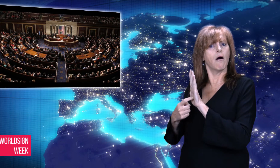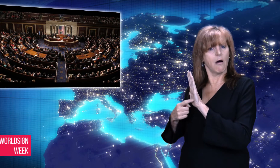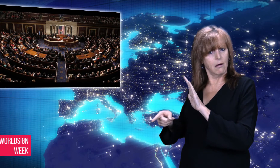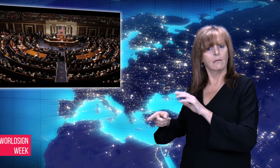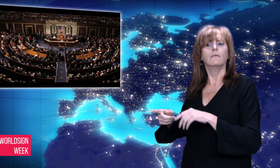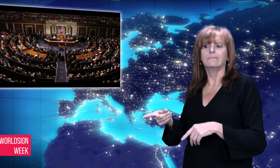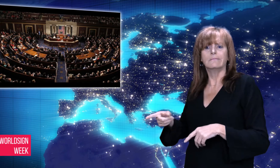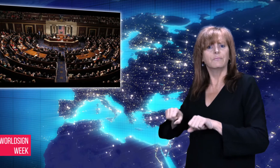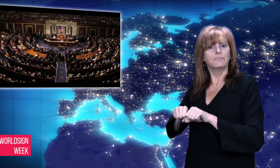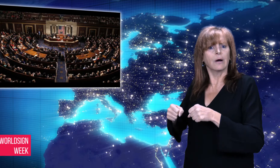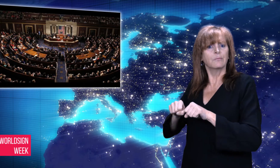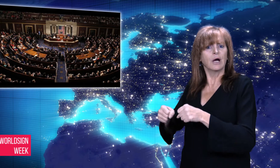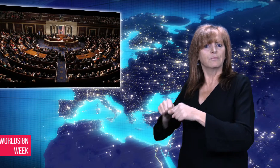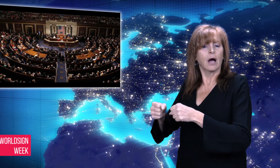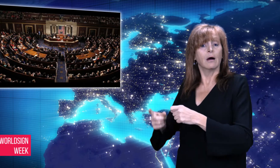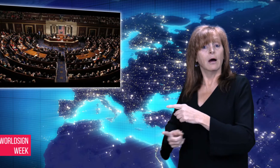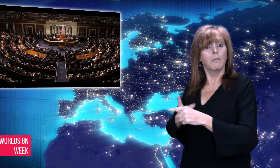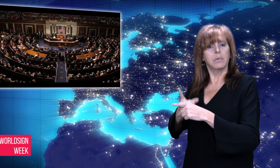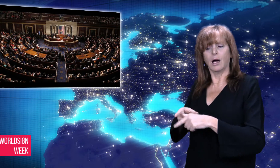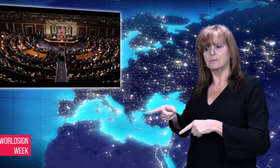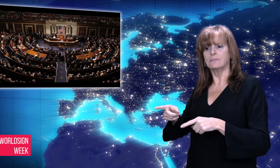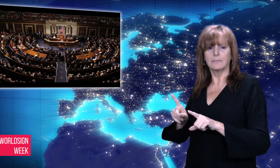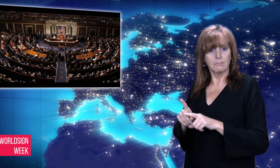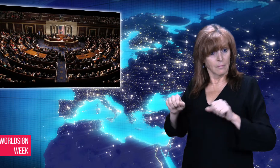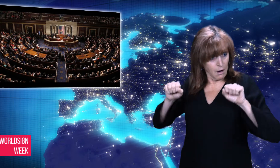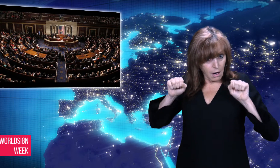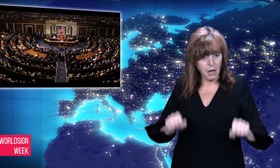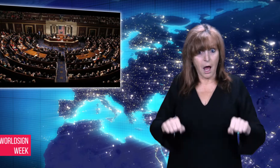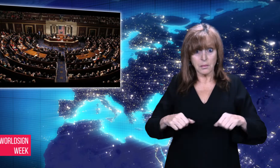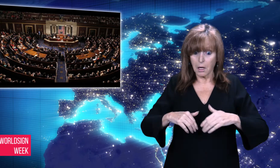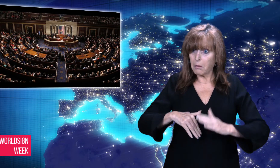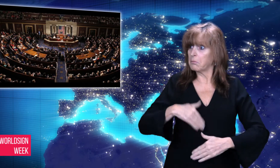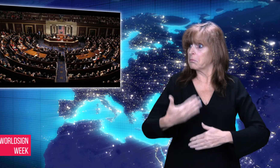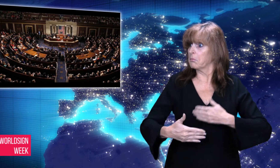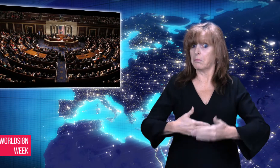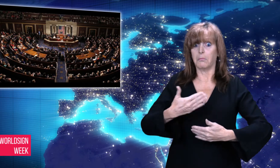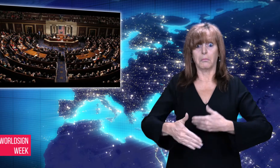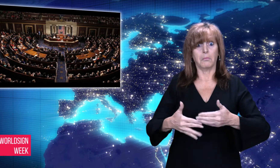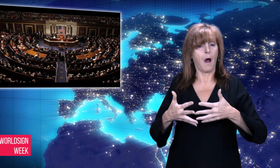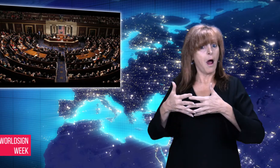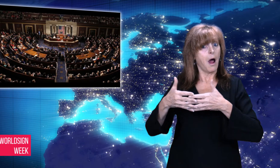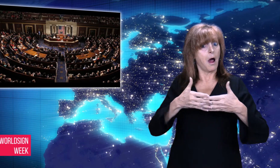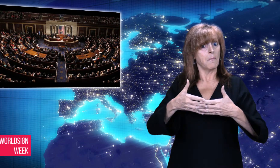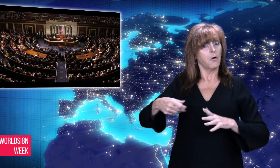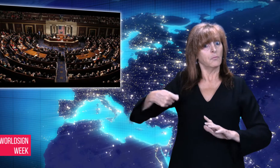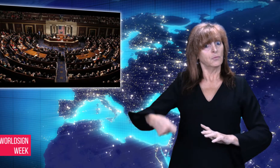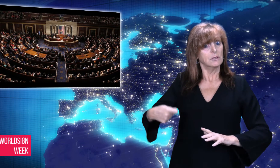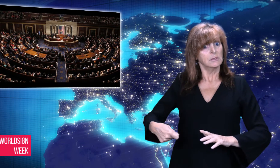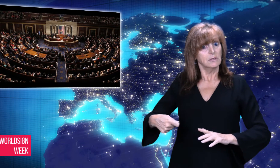crime he’s committed and question his ability to lead the nation.